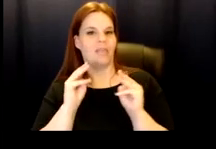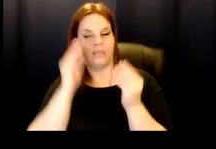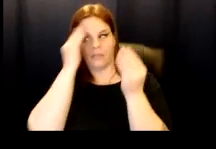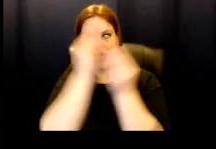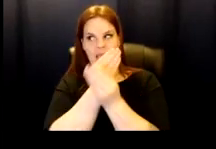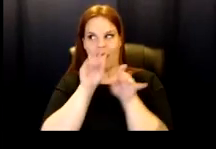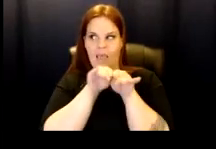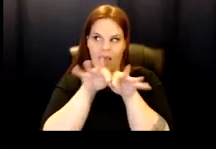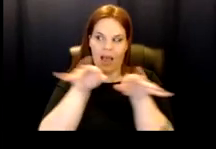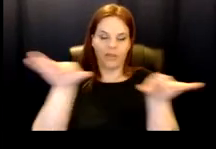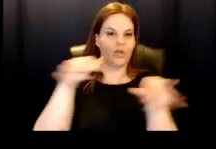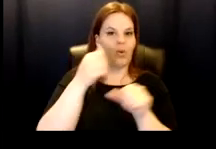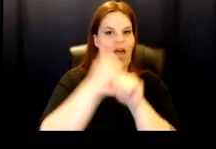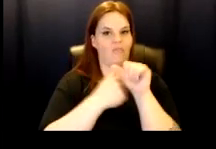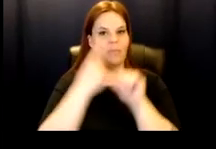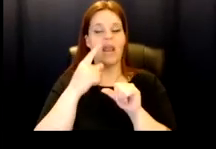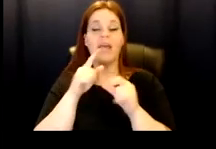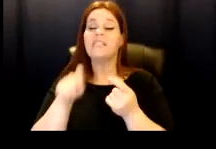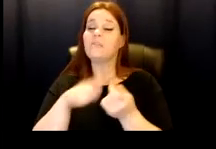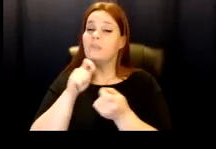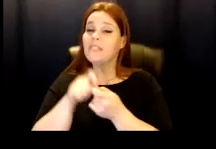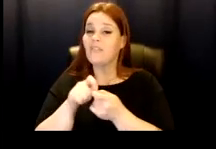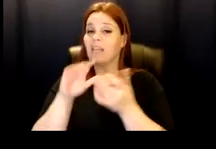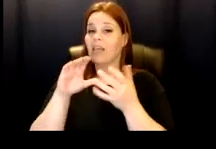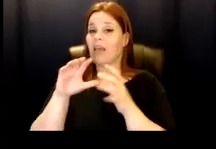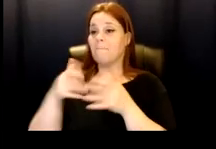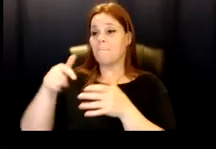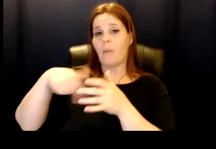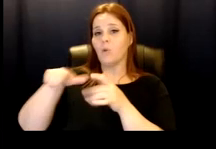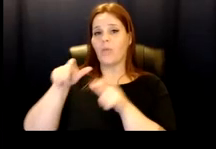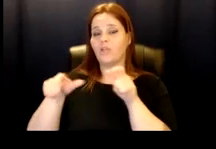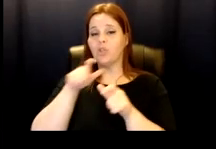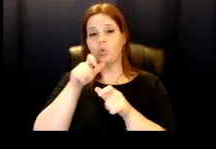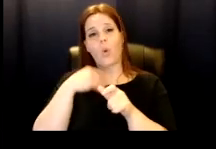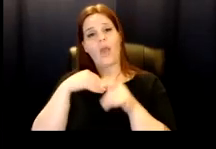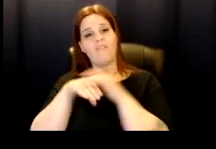particularly traditionally underserved populations. It's so important that we make the conscious